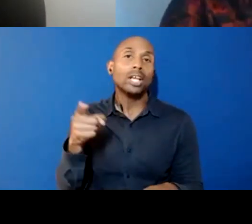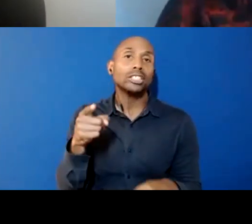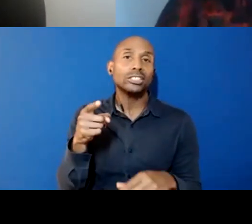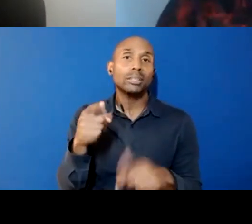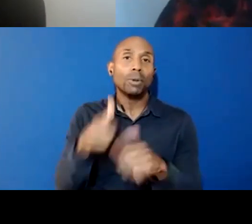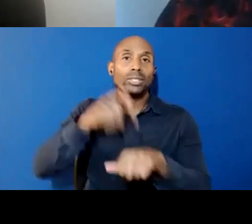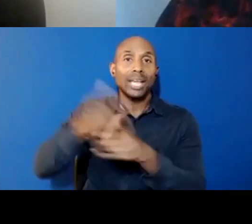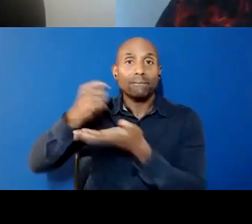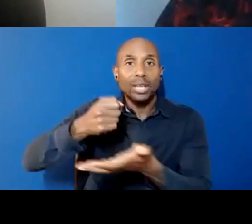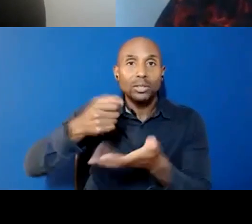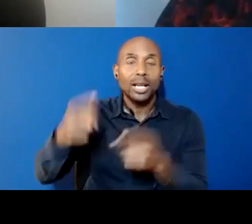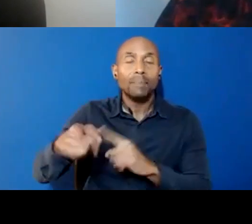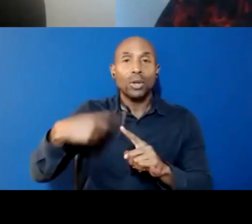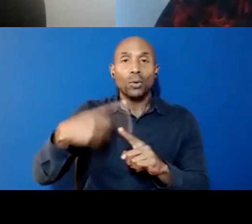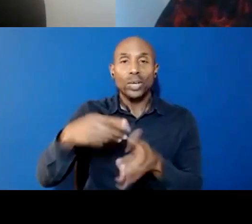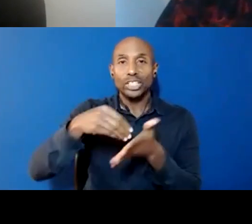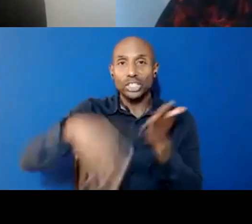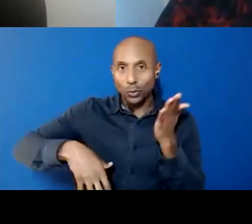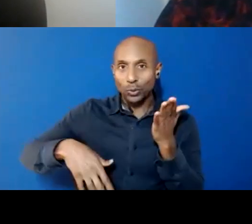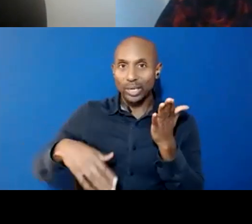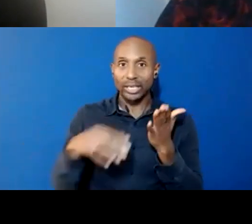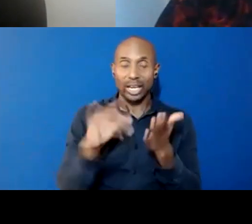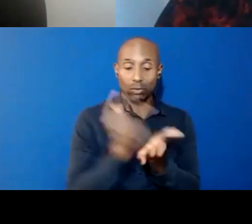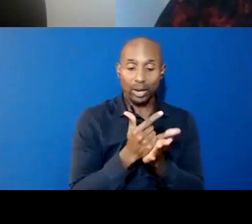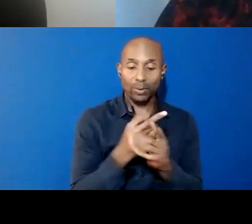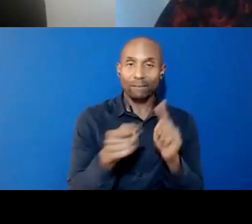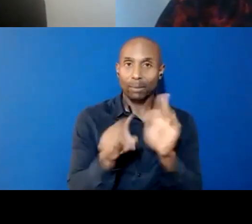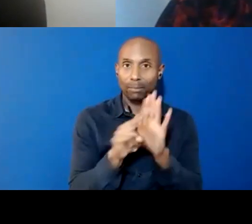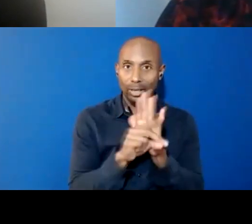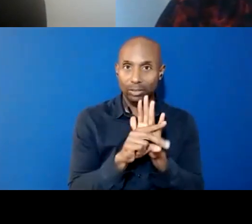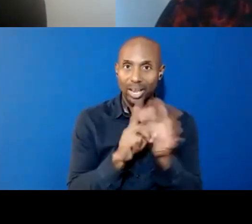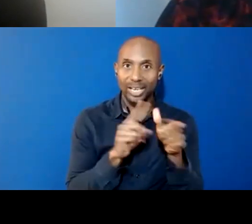You are able to do that with the student, it was just a year later, and it worked out.